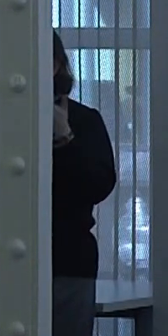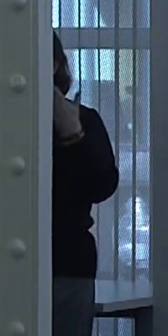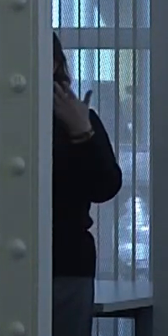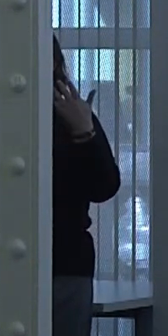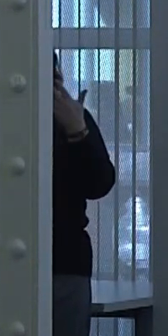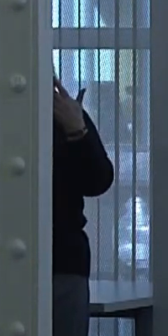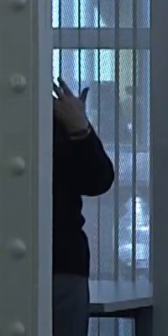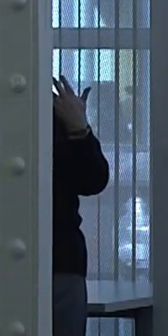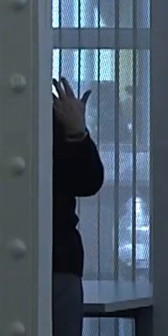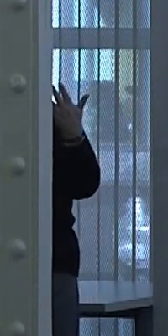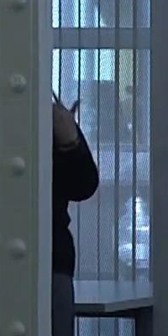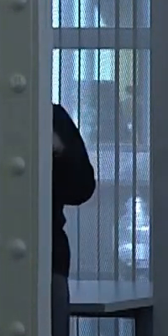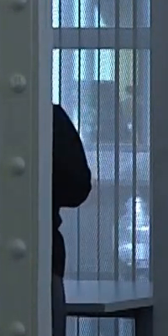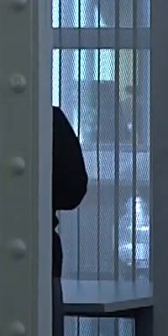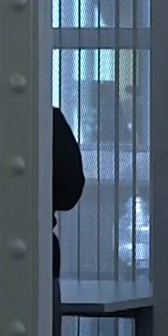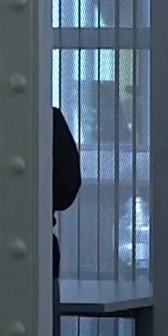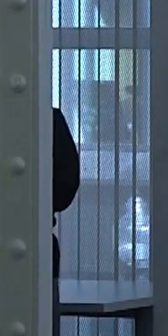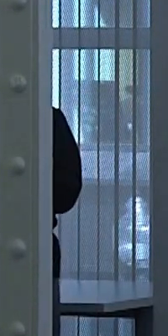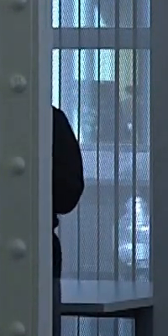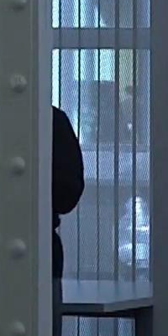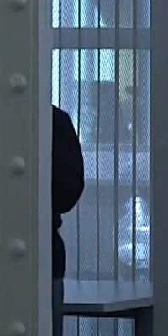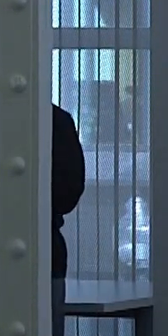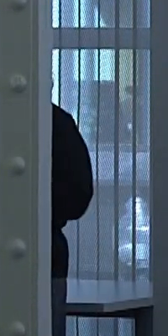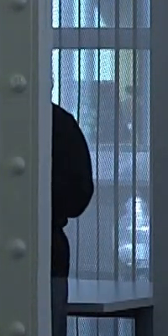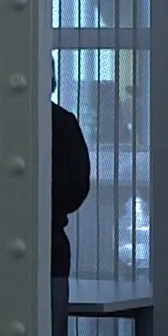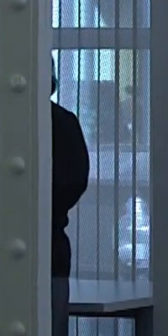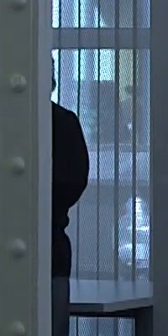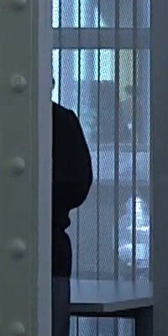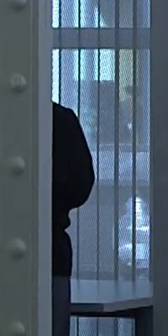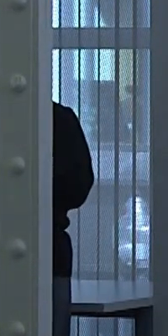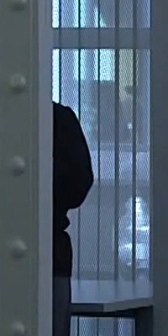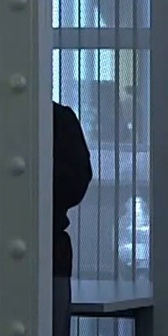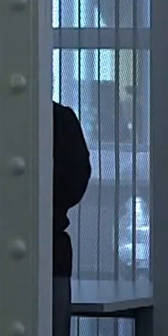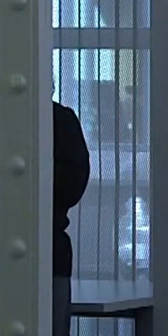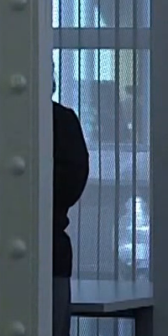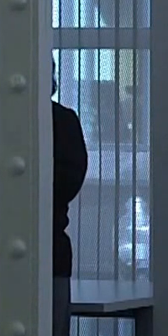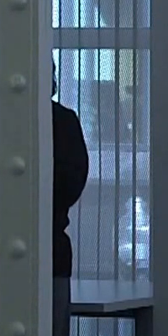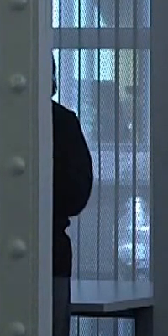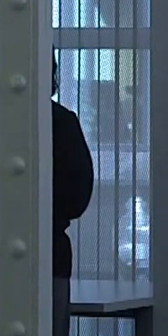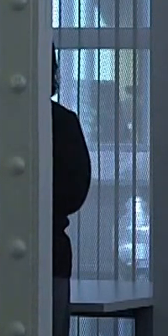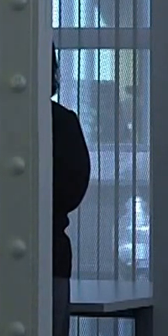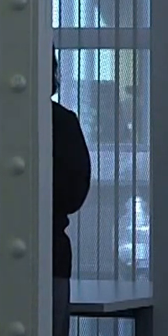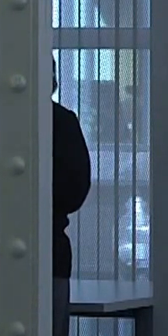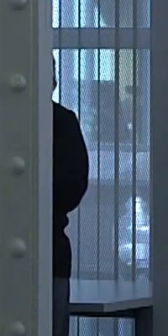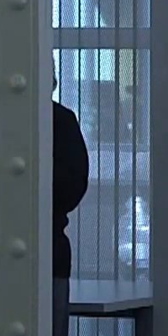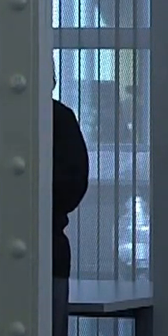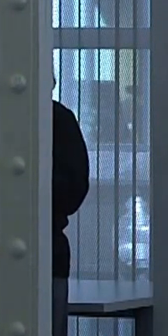as well as the armed struggle that they went through to keep their traditional ways of life. And so, all of these places